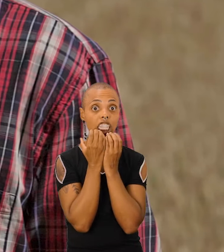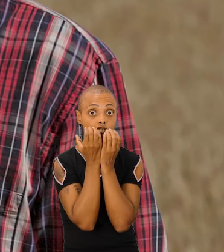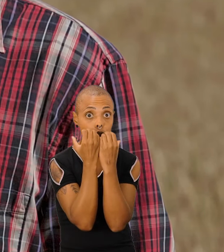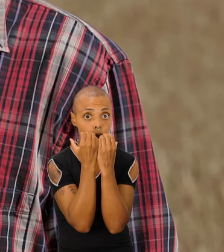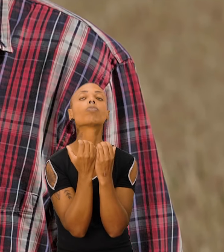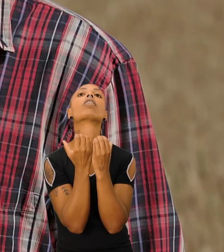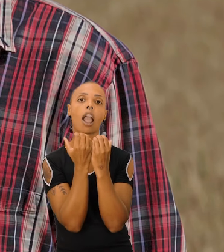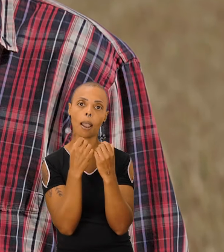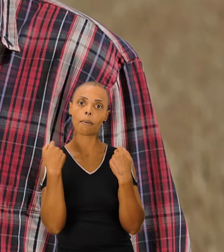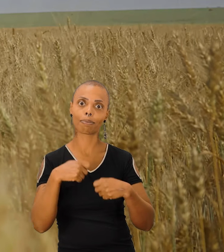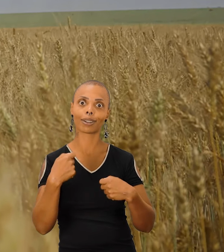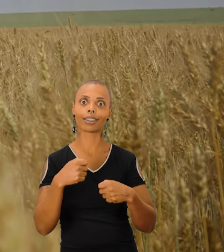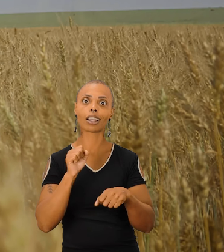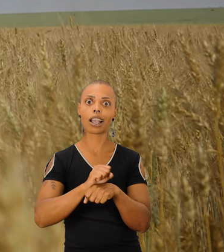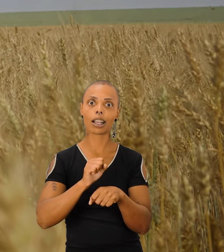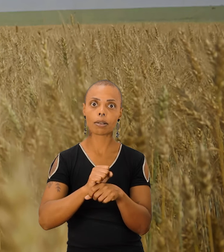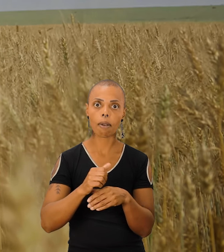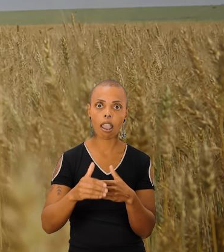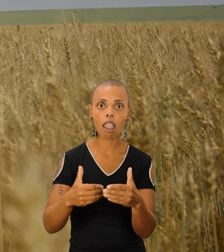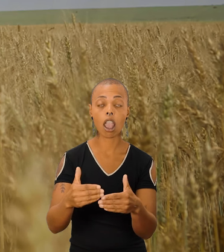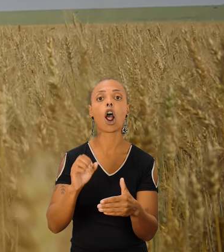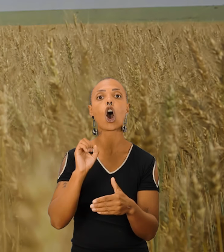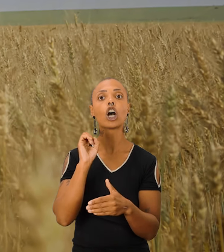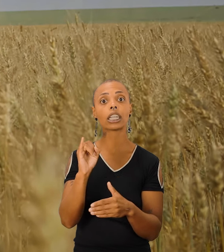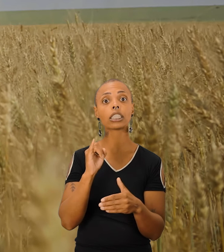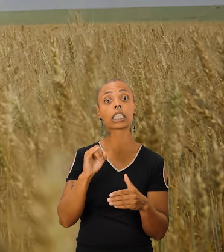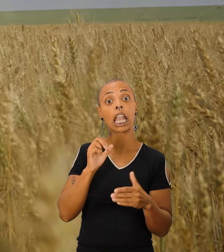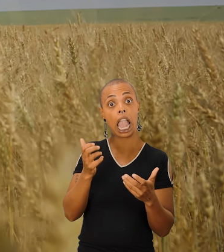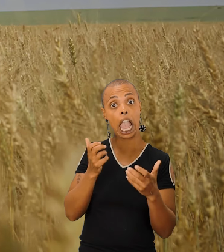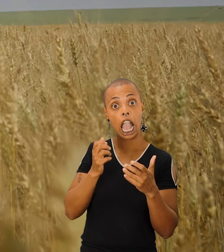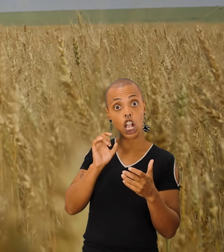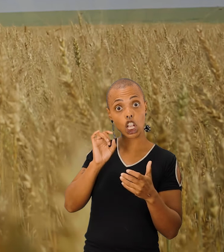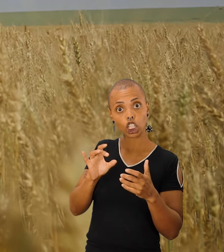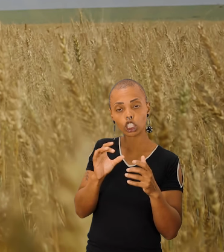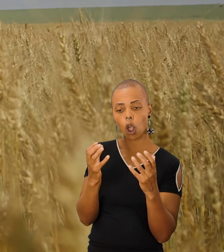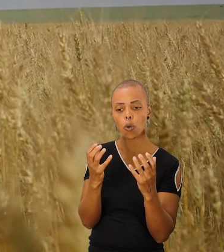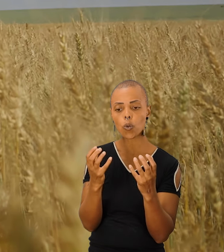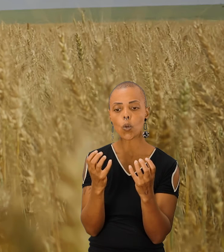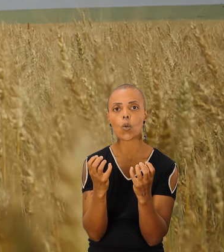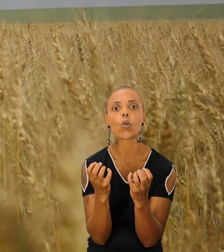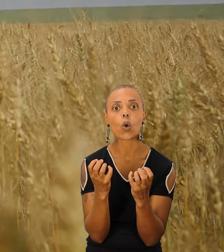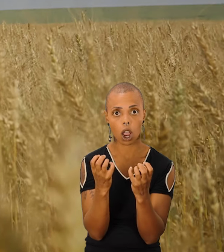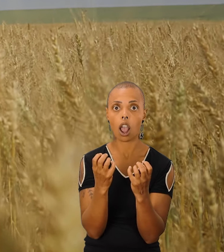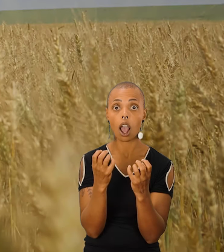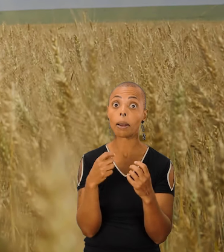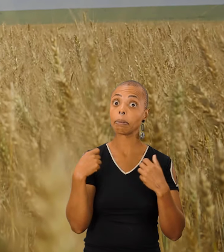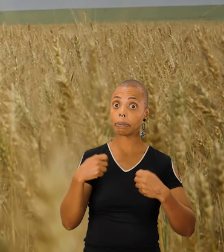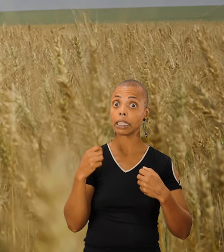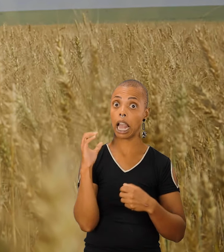so you have to harvest it green. To identify soybeans, their leaves begin to turn yellow. and start to dry very quickly.